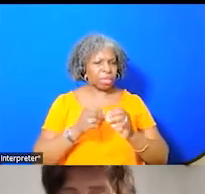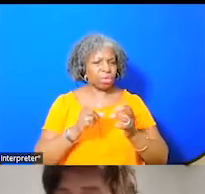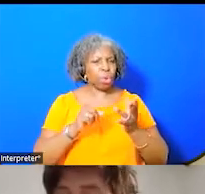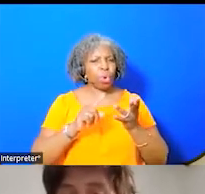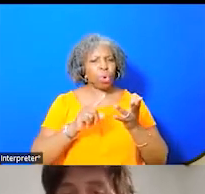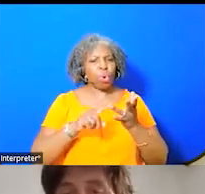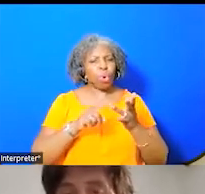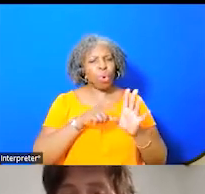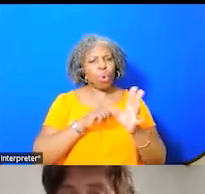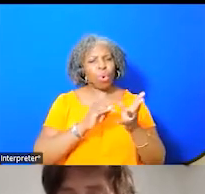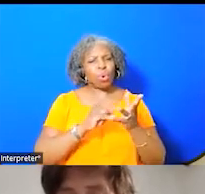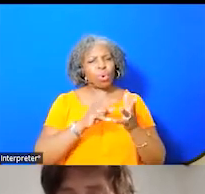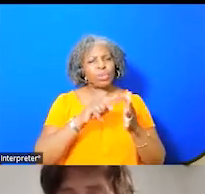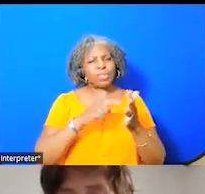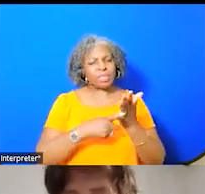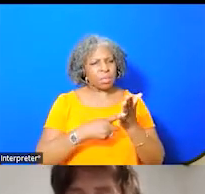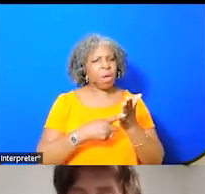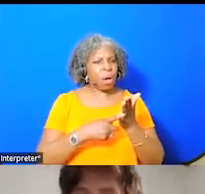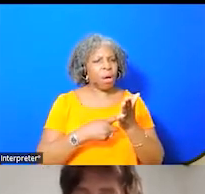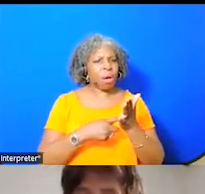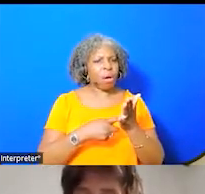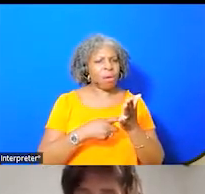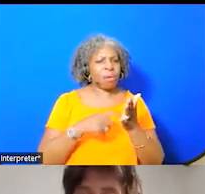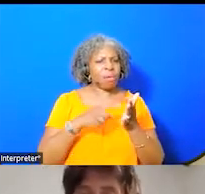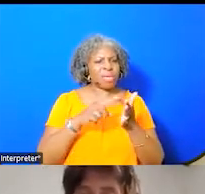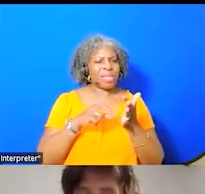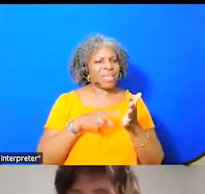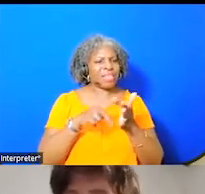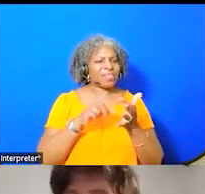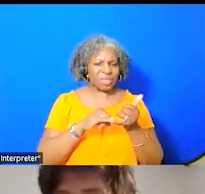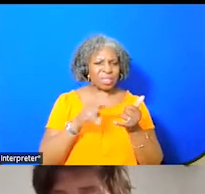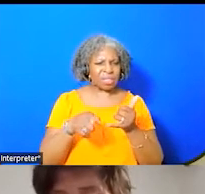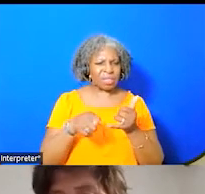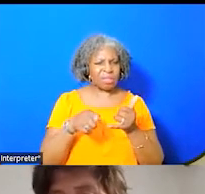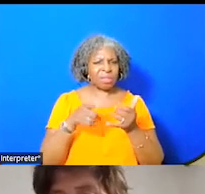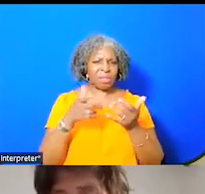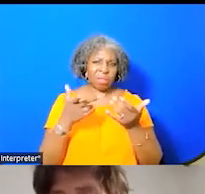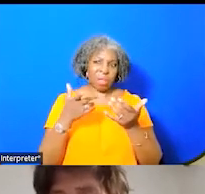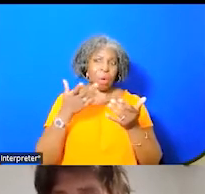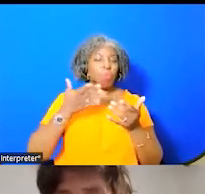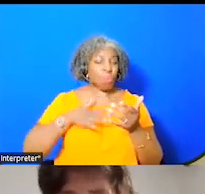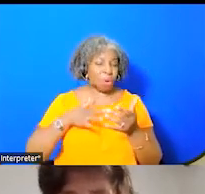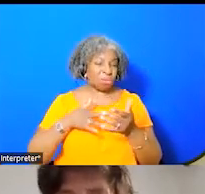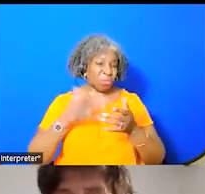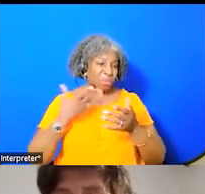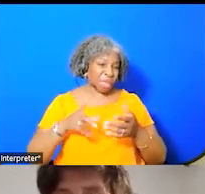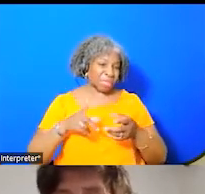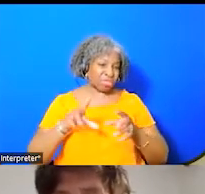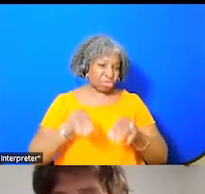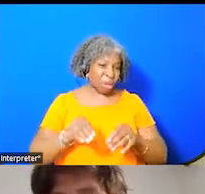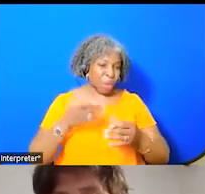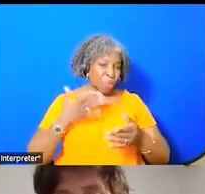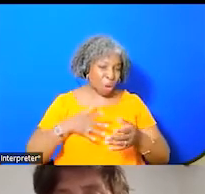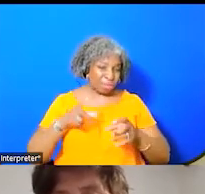But on reflection, we thought that we actually wanted to step back a bit and sort of understand the context of Sheppey in more depth.